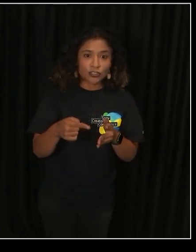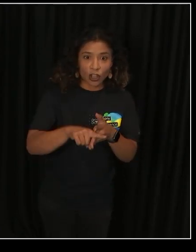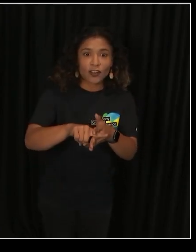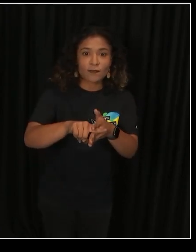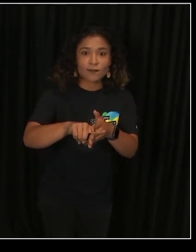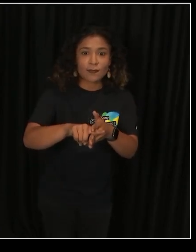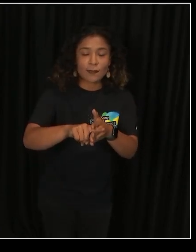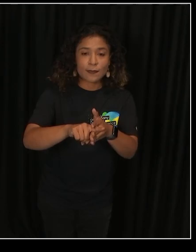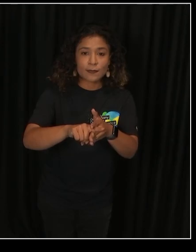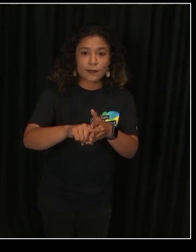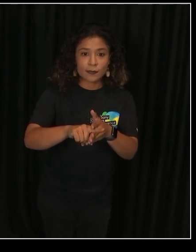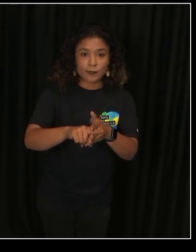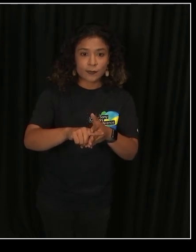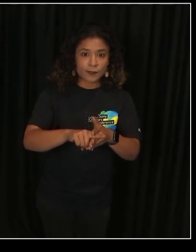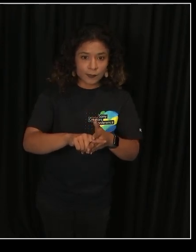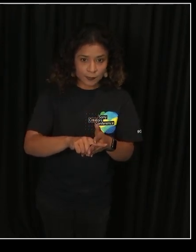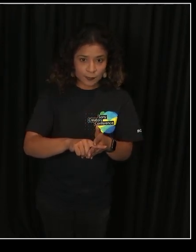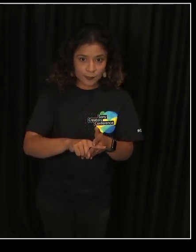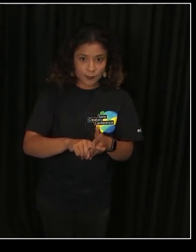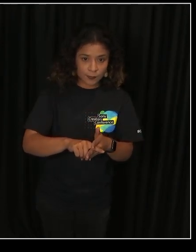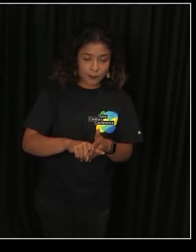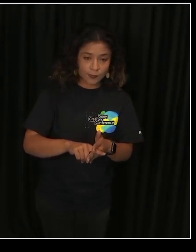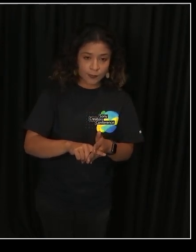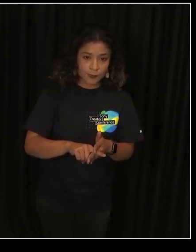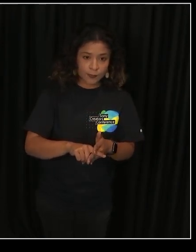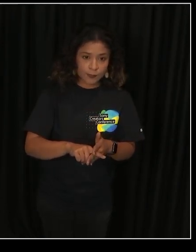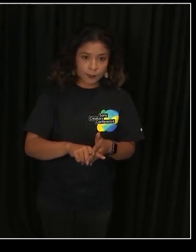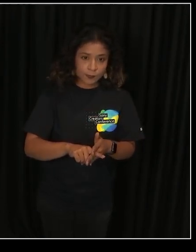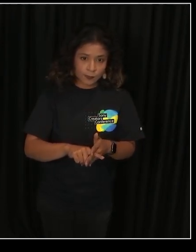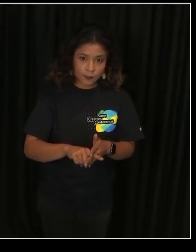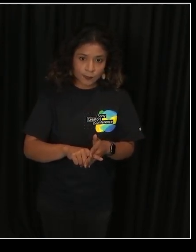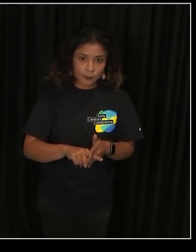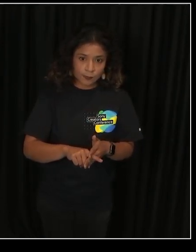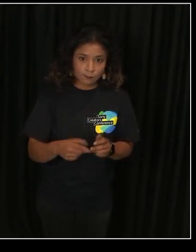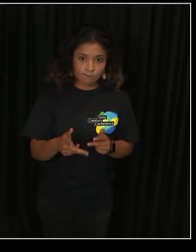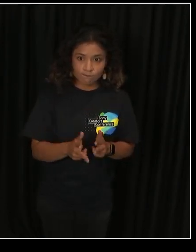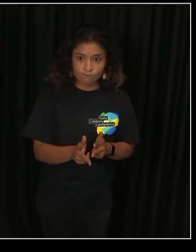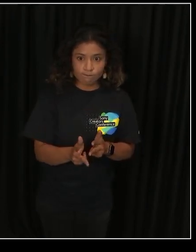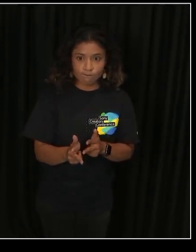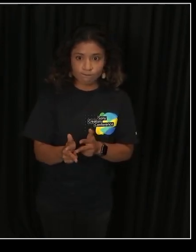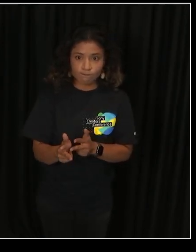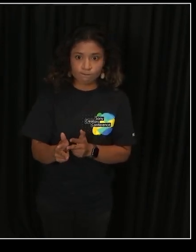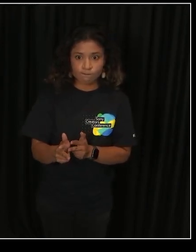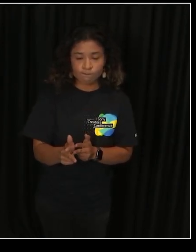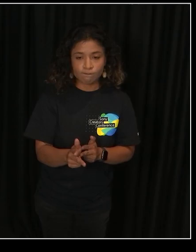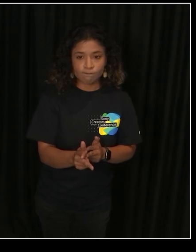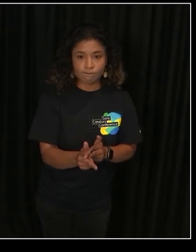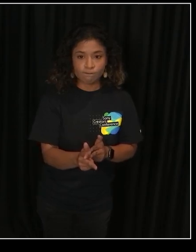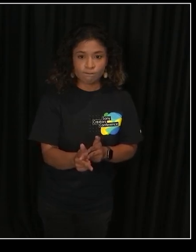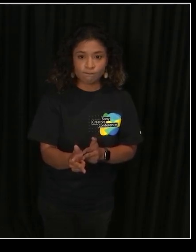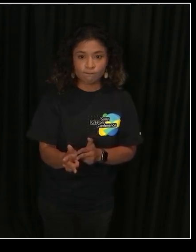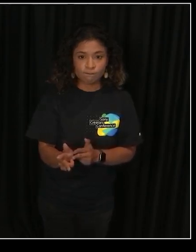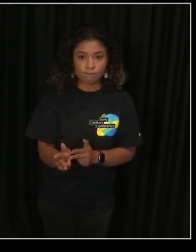As we go racing then, so Bordeaux leads the field over the timing line, followed by Kokubun and Violette. Then they're all darting into the sliptream,